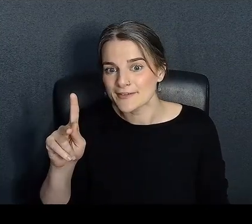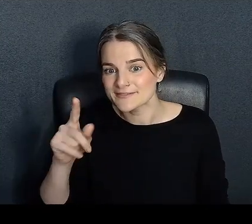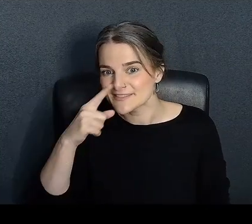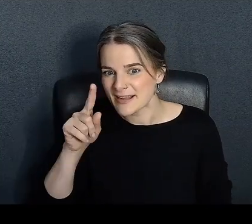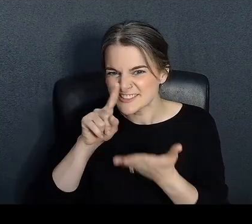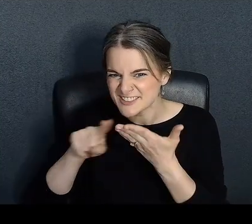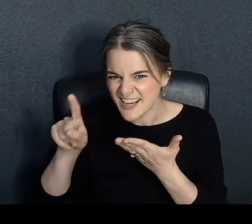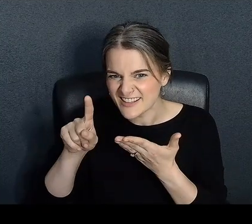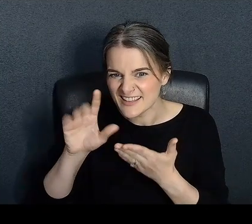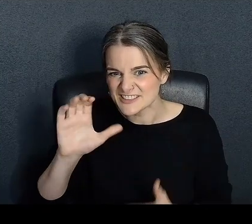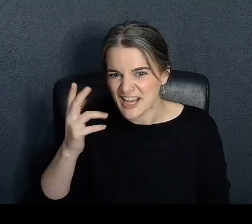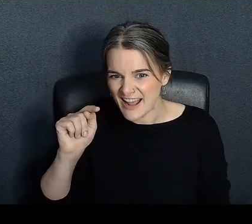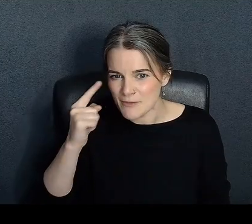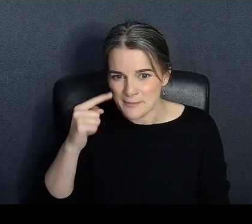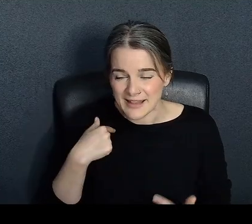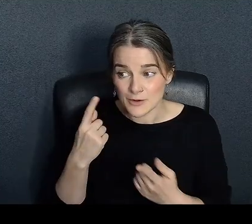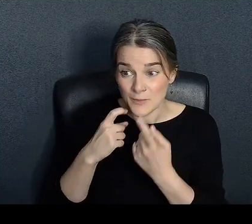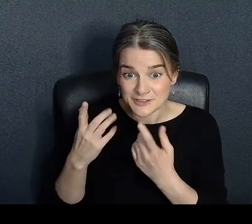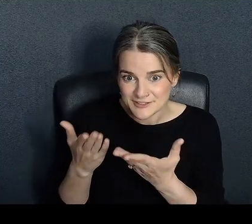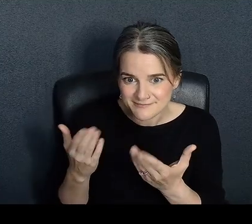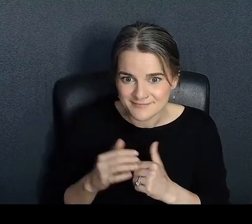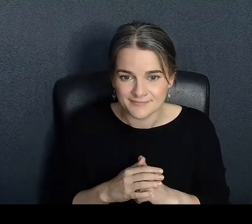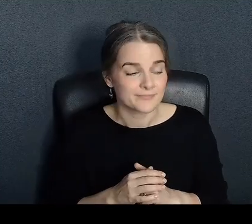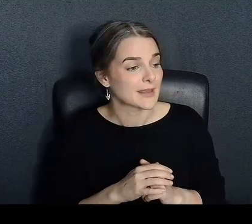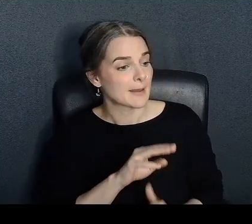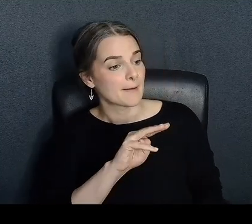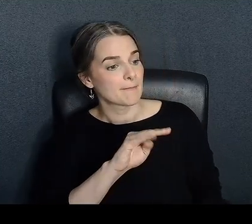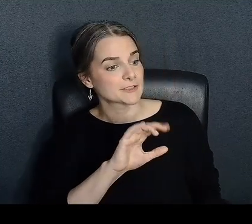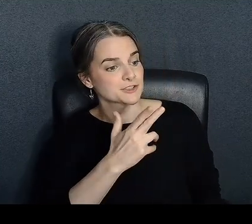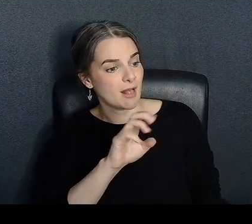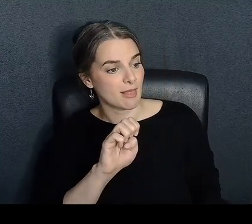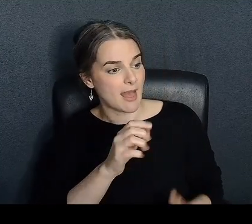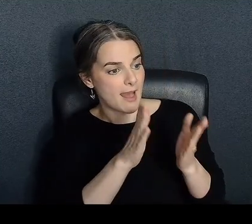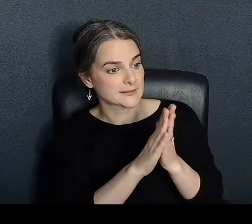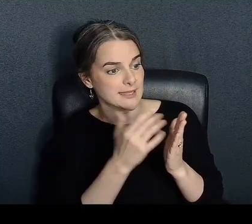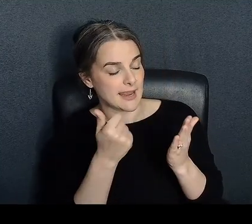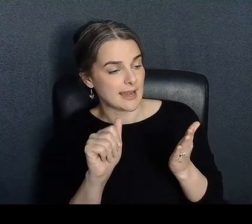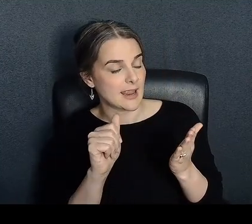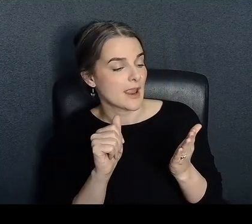Michelle asks, are there any over-the-counter hearing aids available for children?